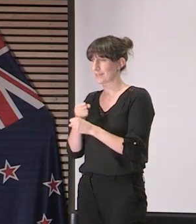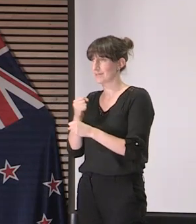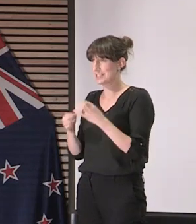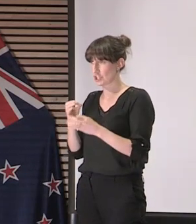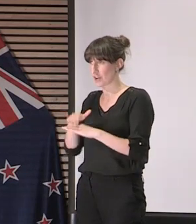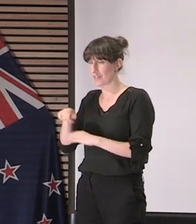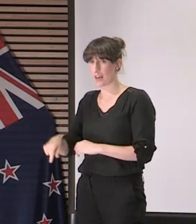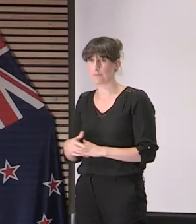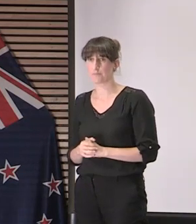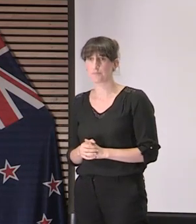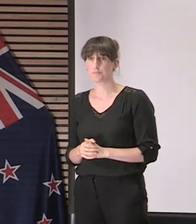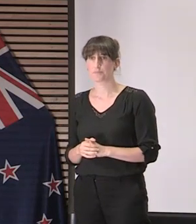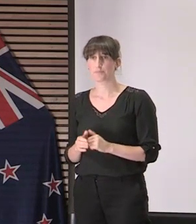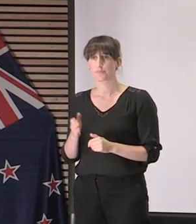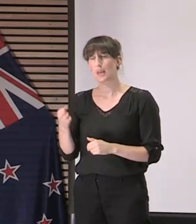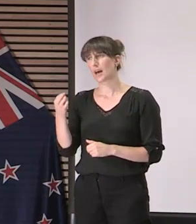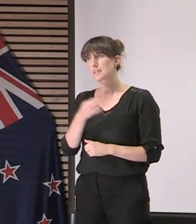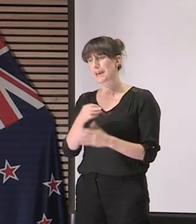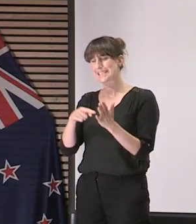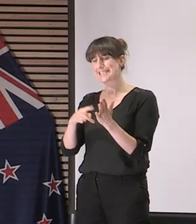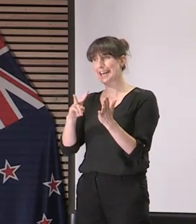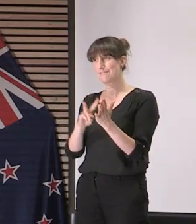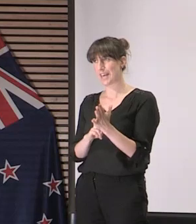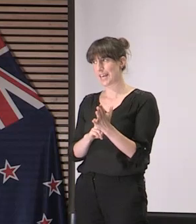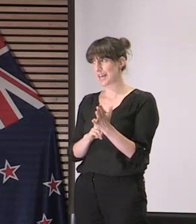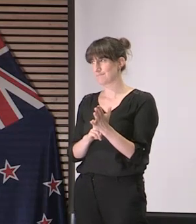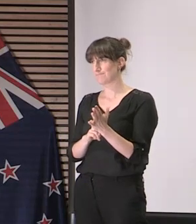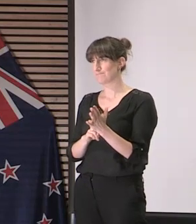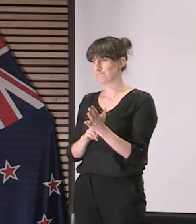and answer those questions. The broadcasters you are